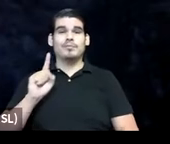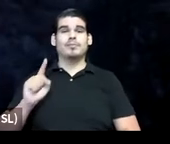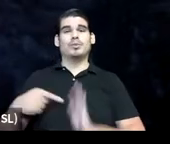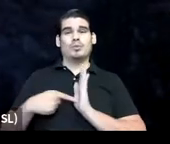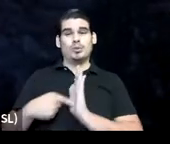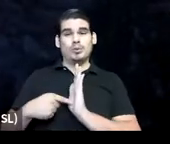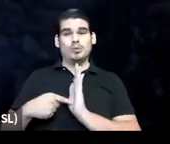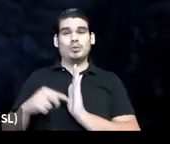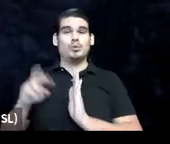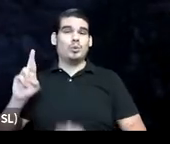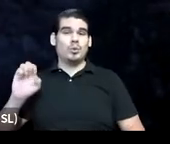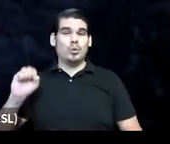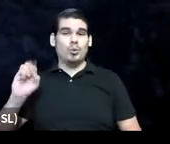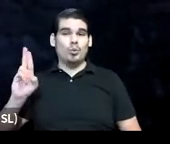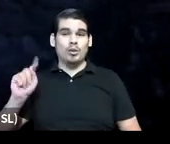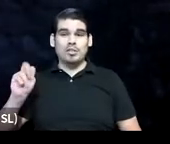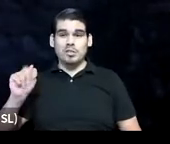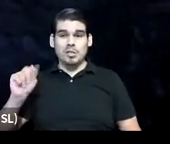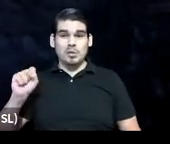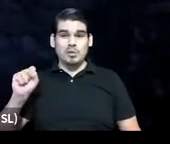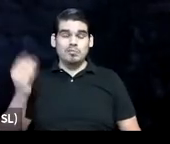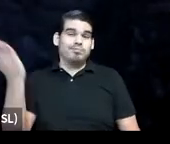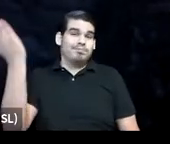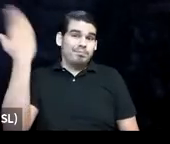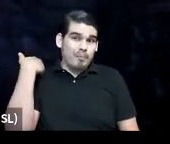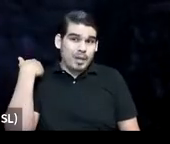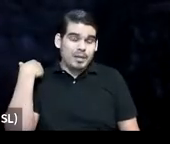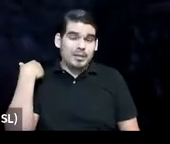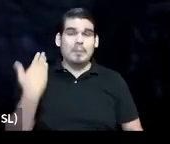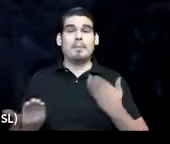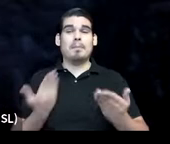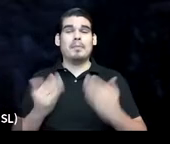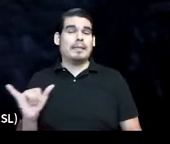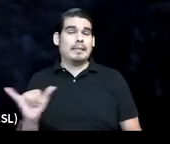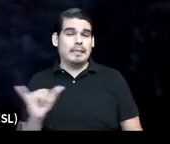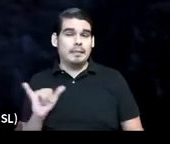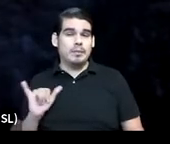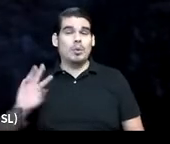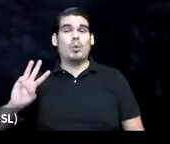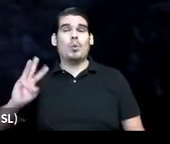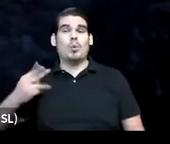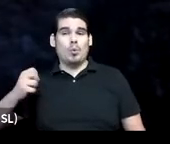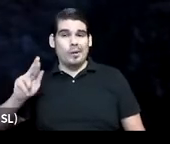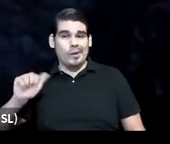But it might not address it in the same way that you've wanted and this would be how you change that so perhaps there's an urging of